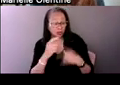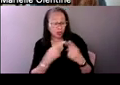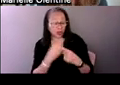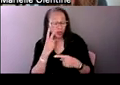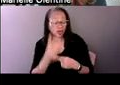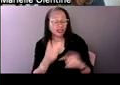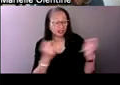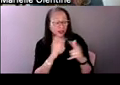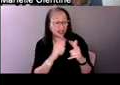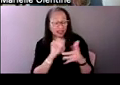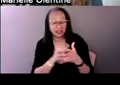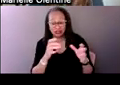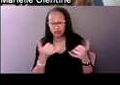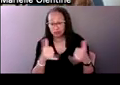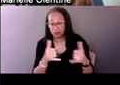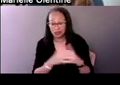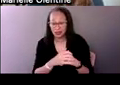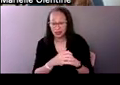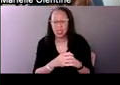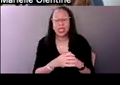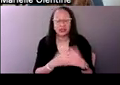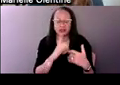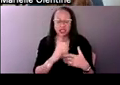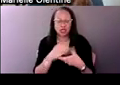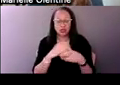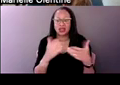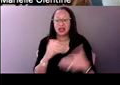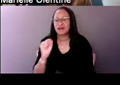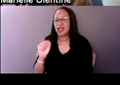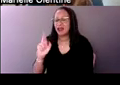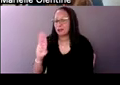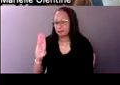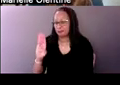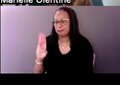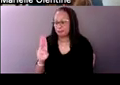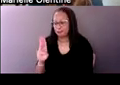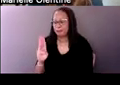I think our primary goal was to just get as many eyes on the film as possible,